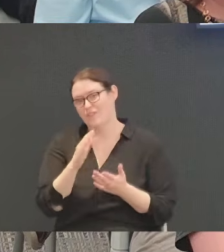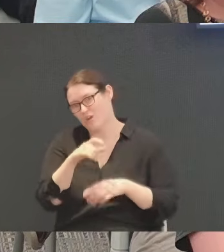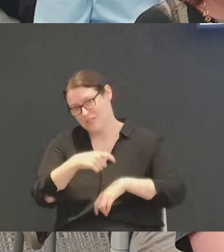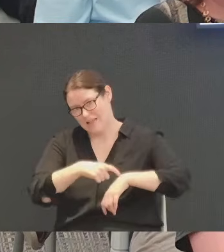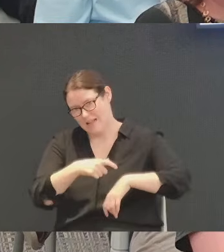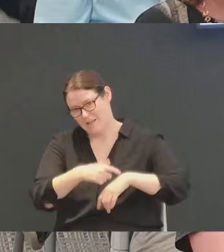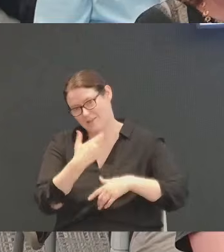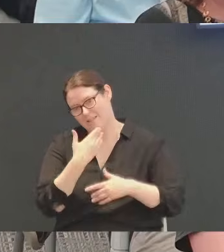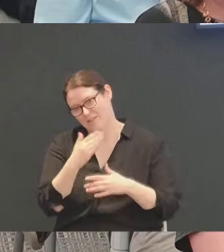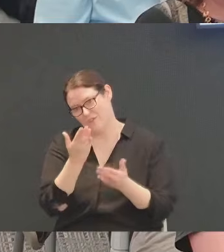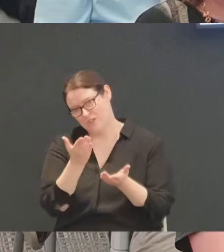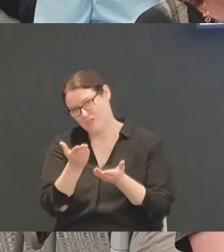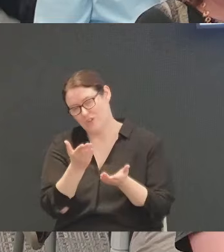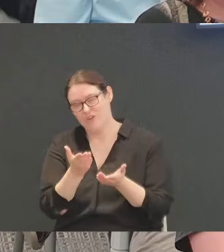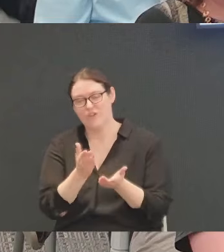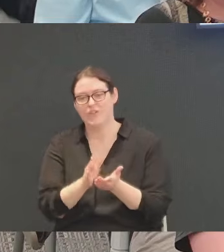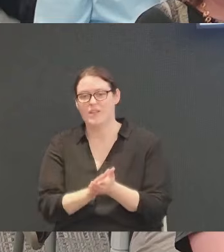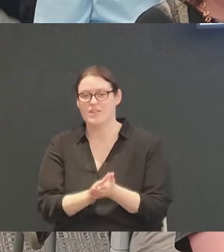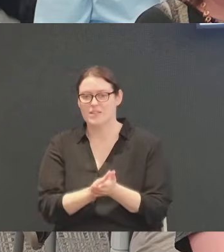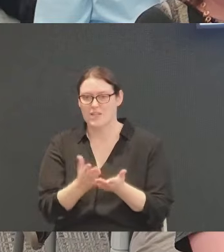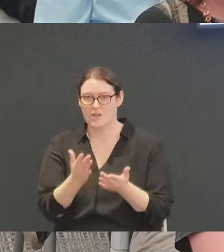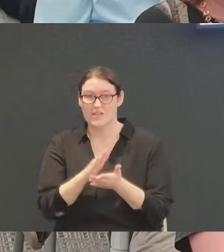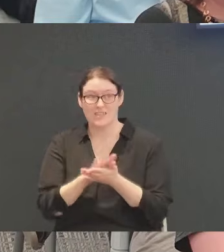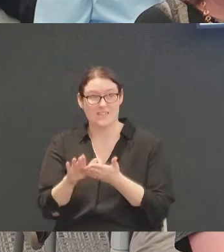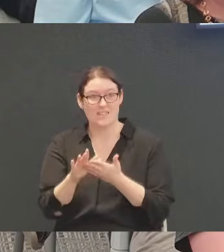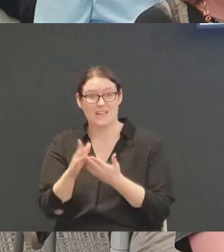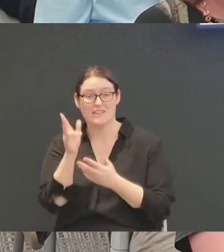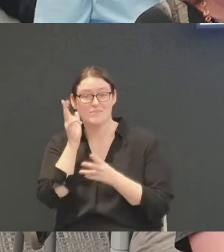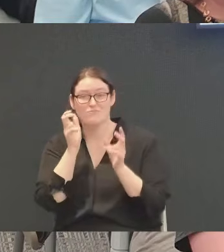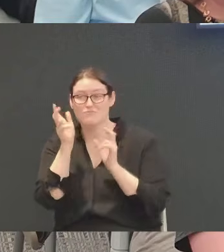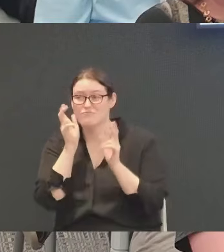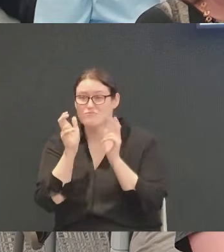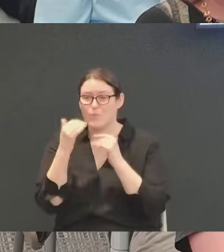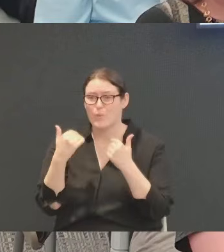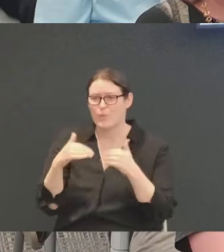Thank you for your service. Um, it was nice to hear everyone out here talking about, you know,